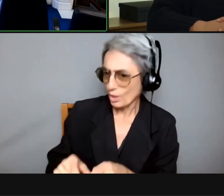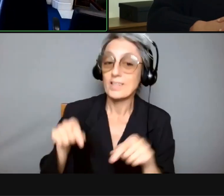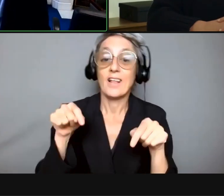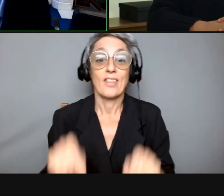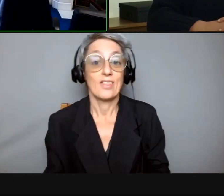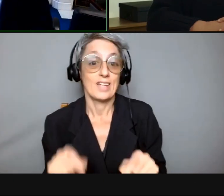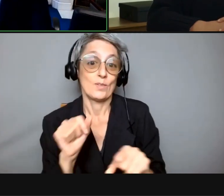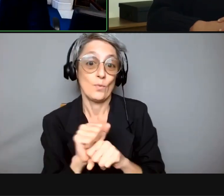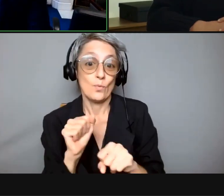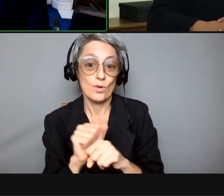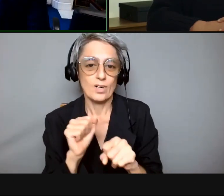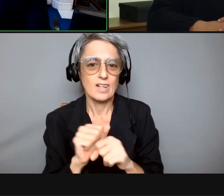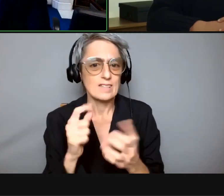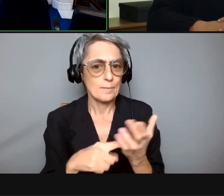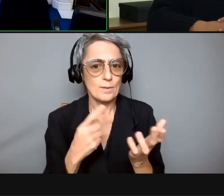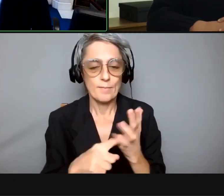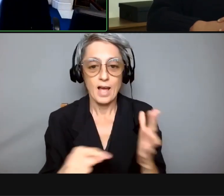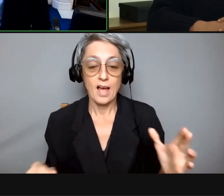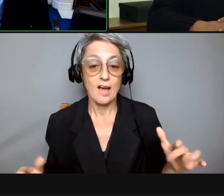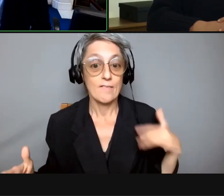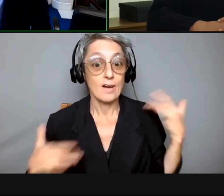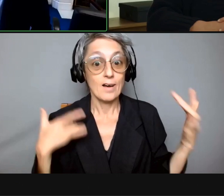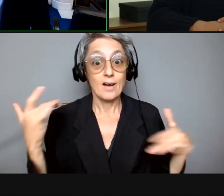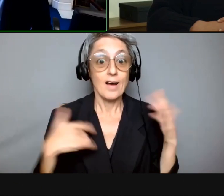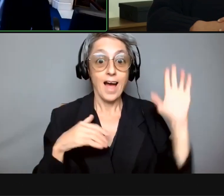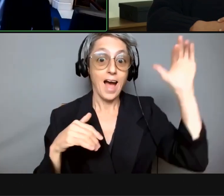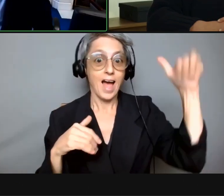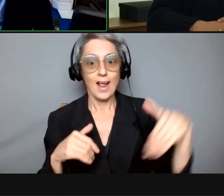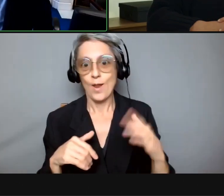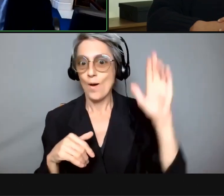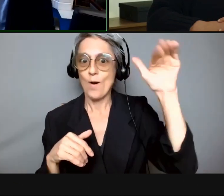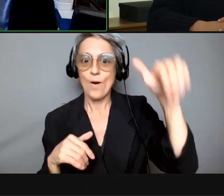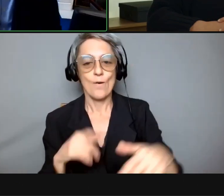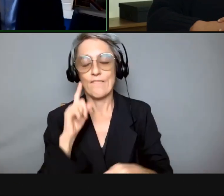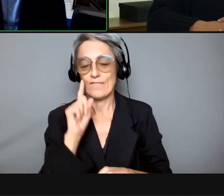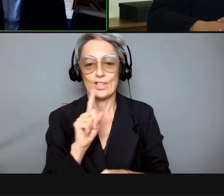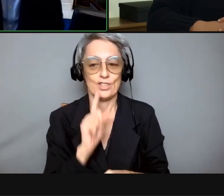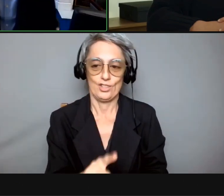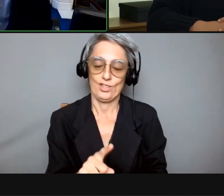Liz, as you know. And we experience both of them in a single day here